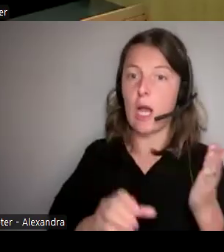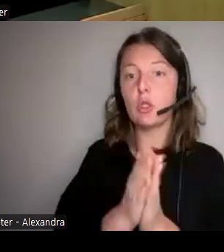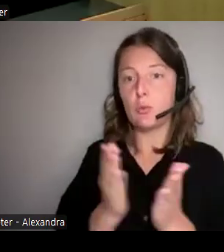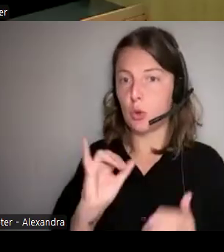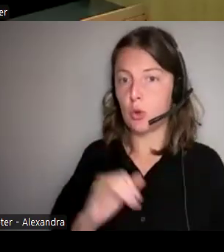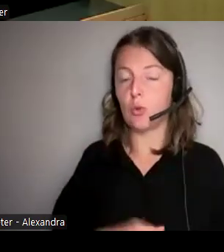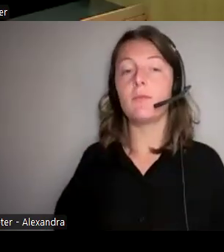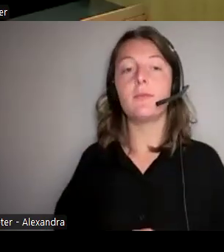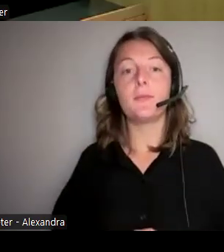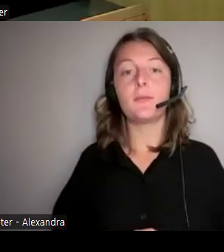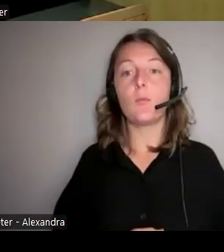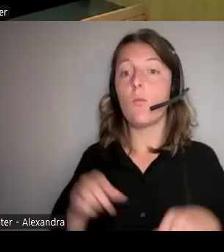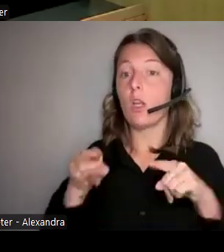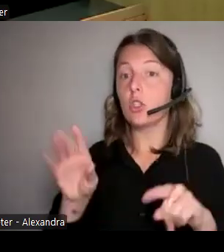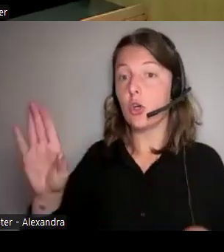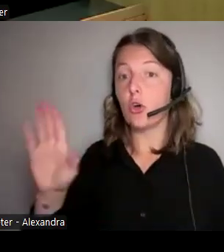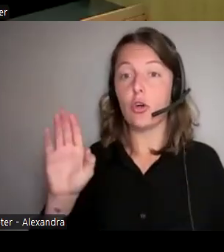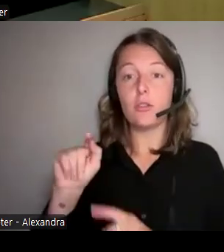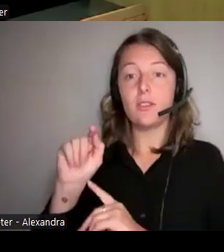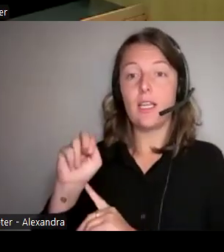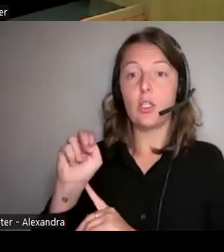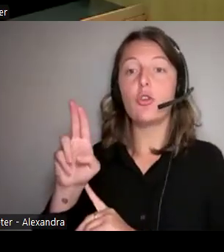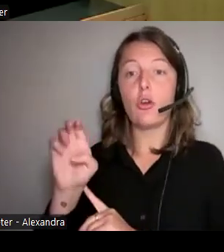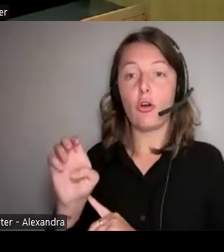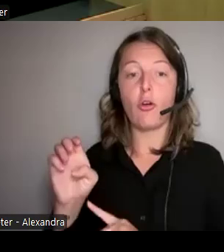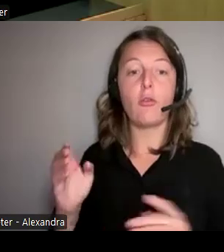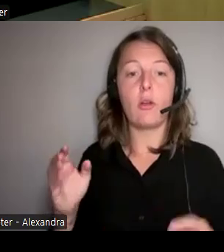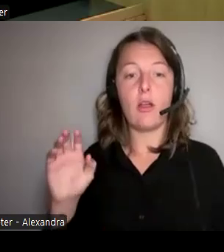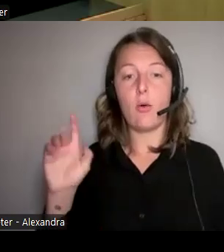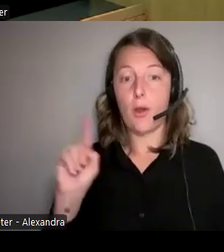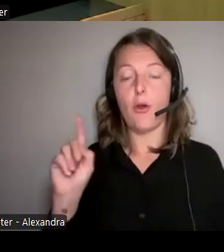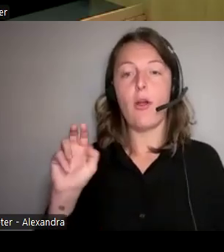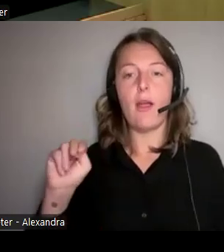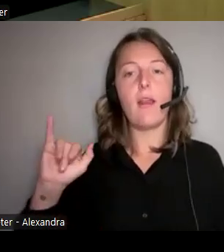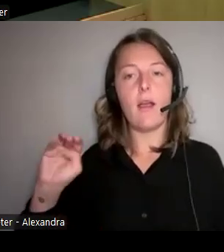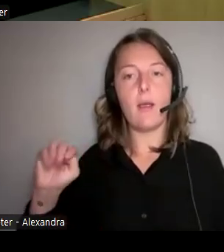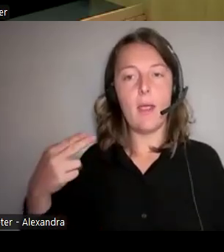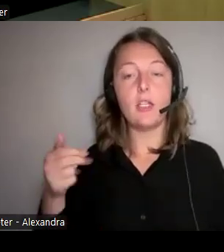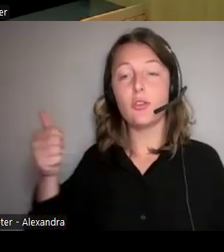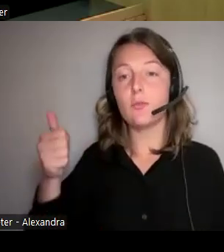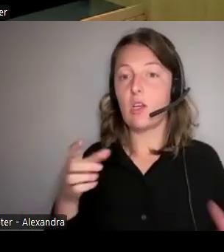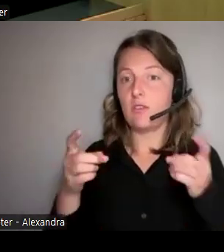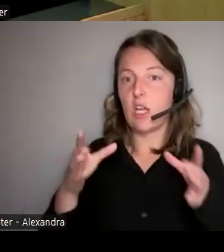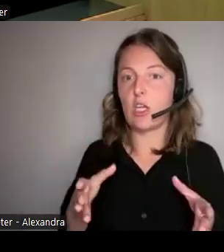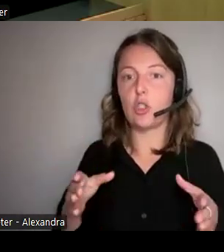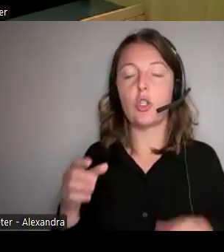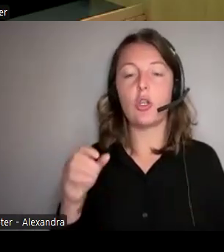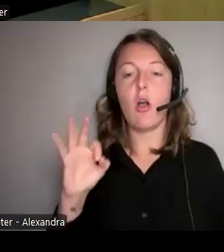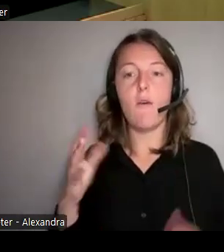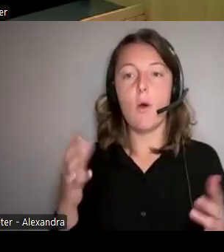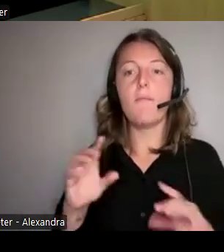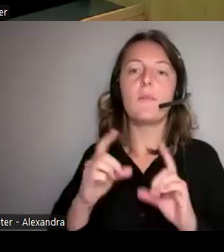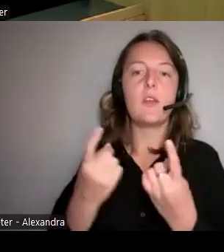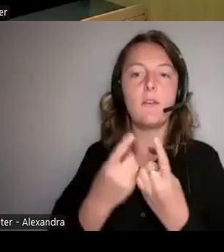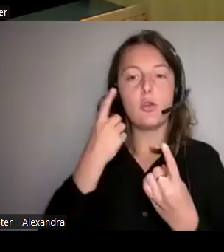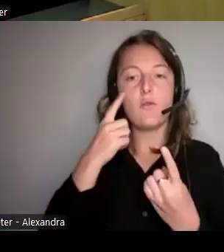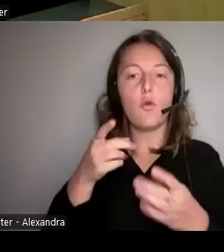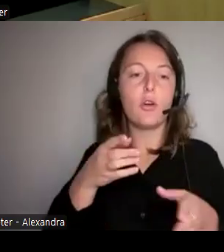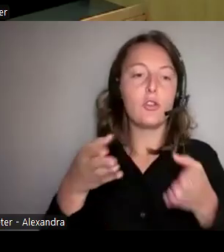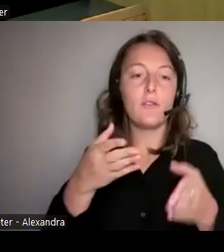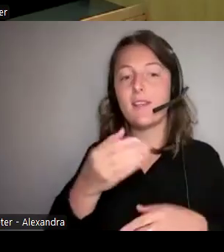during her uh tenure at NImeh as a director of uh division of services and interventions research,